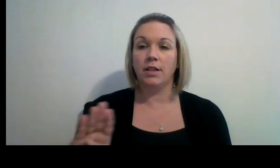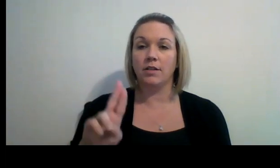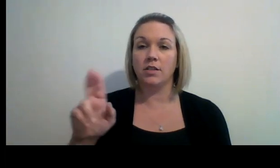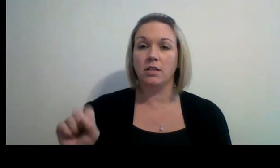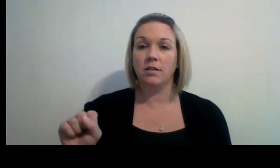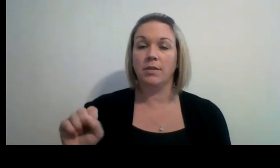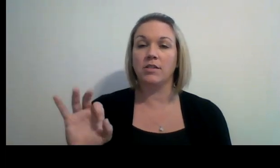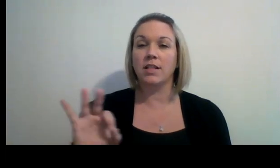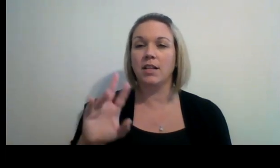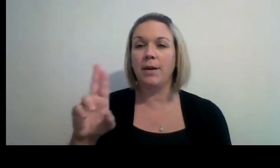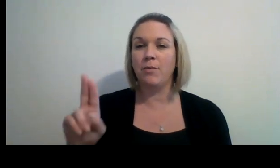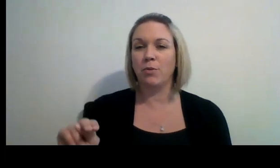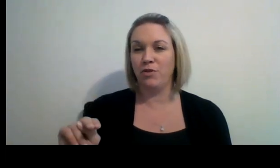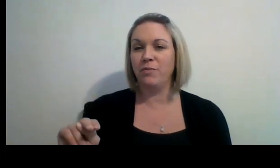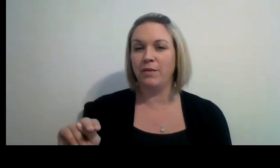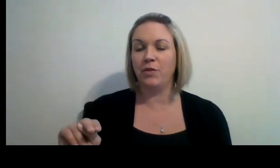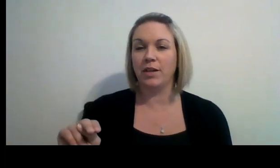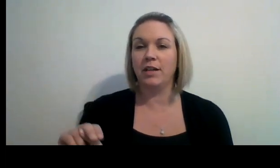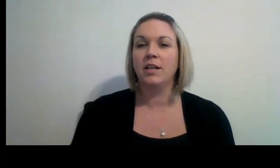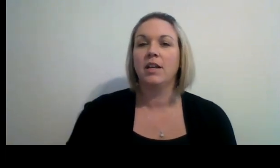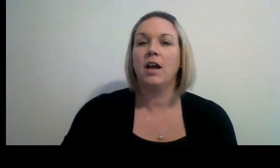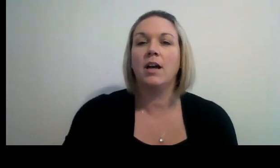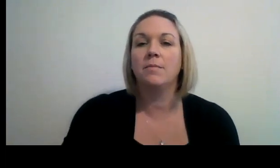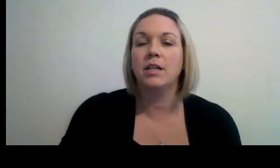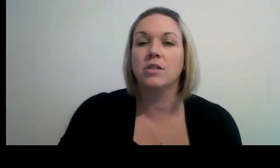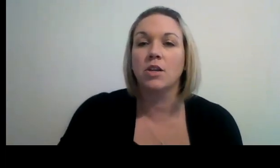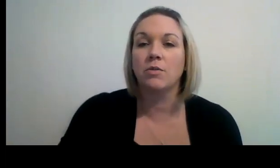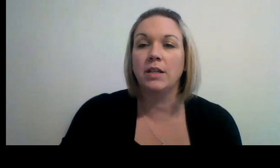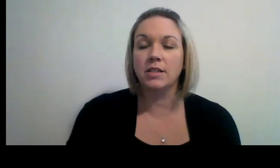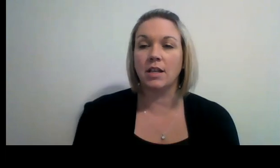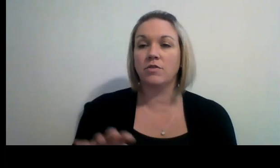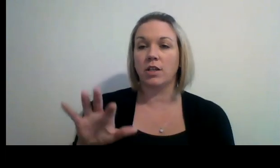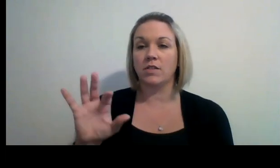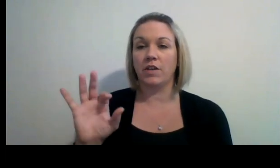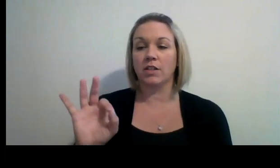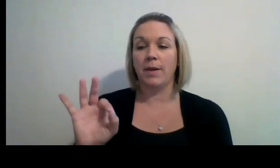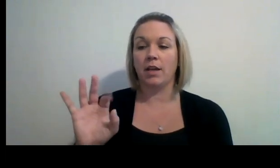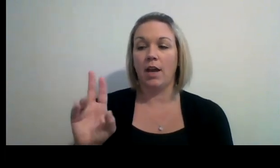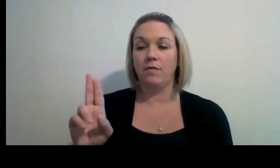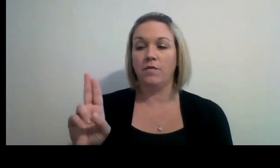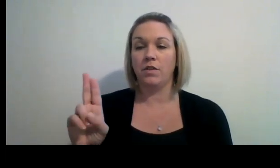letters but there's a little bit more movement for it, um, and so instead of just fingerspelling